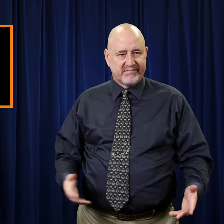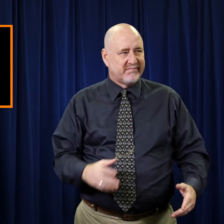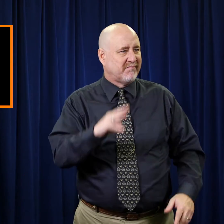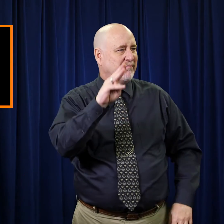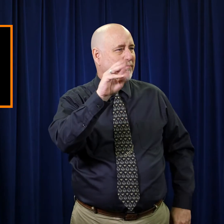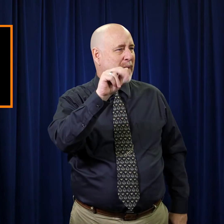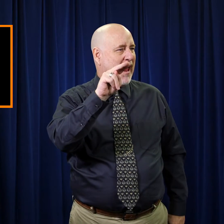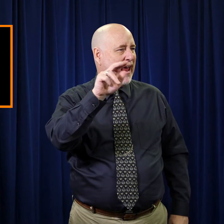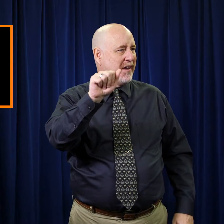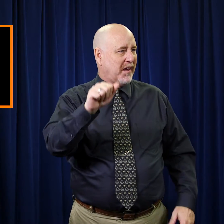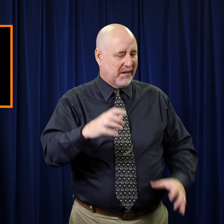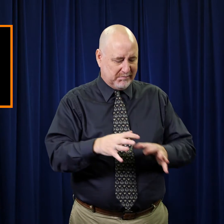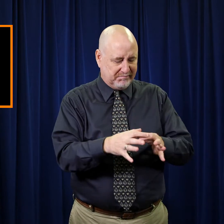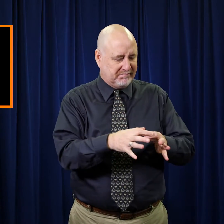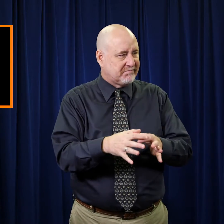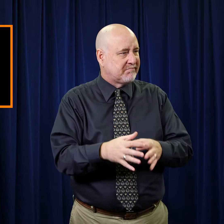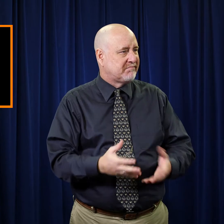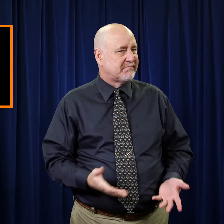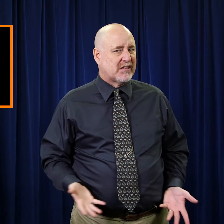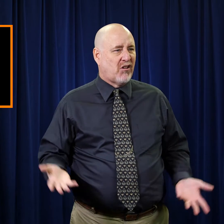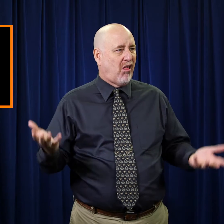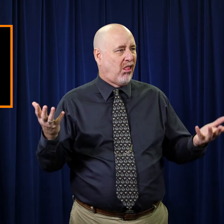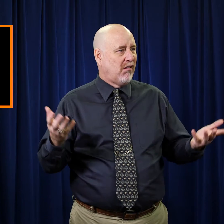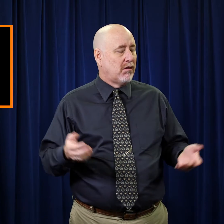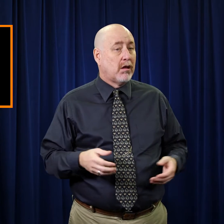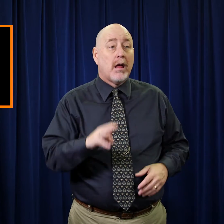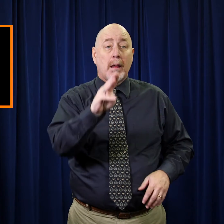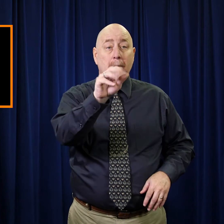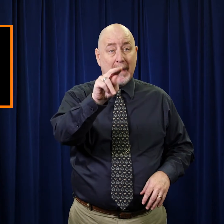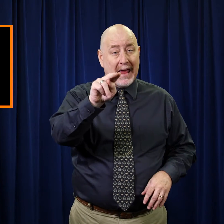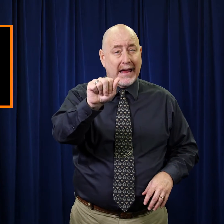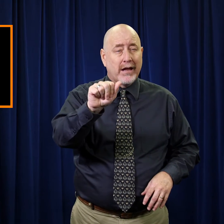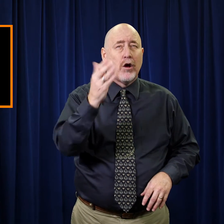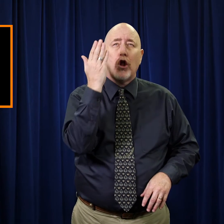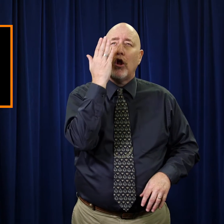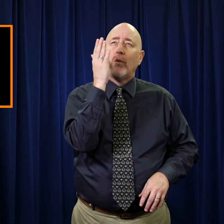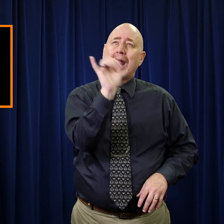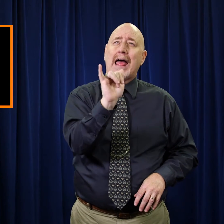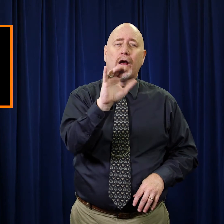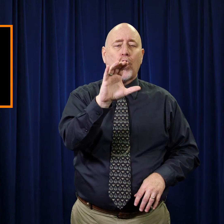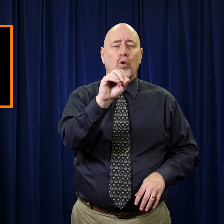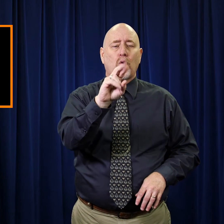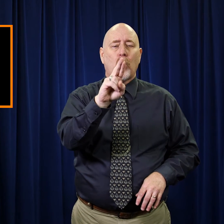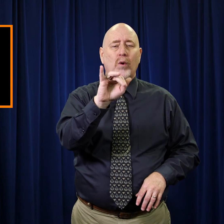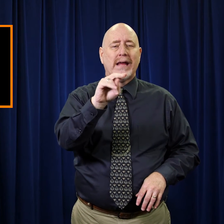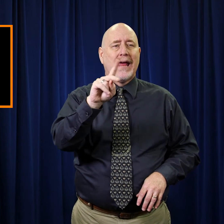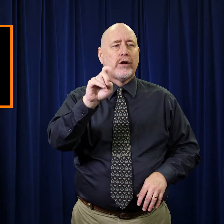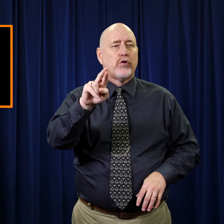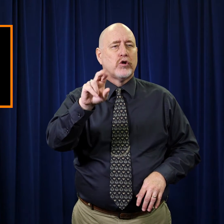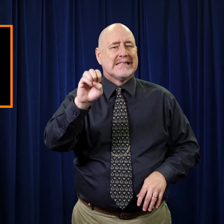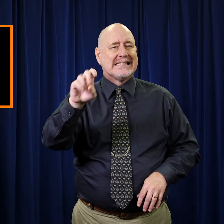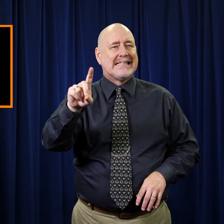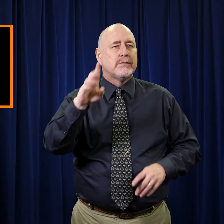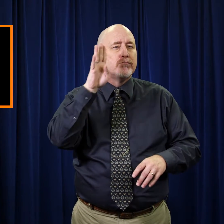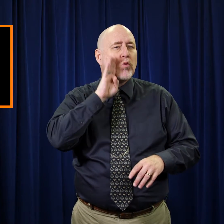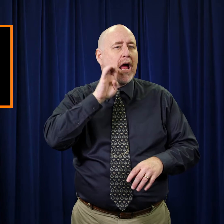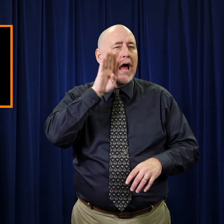at all except this manna before our eyes." Now manna was like coriander seed. It